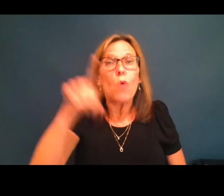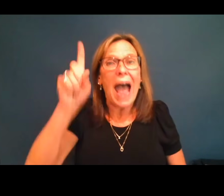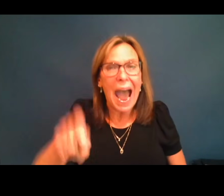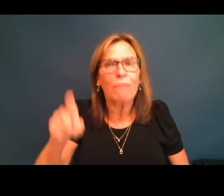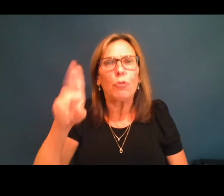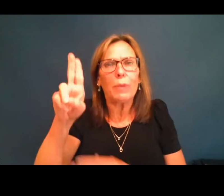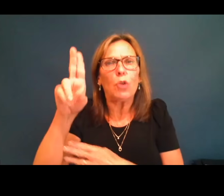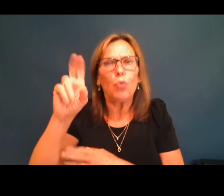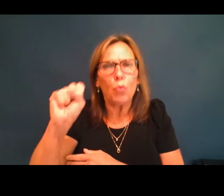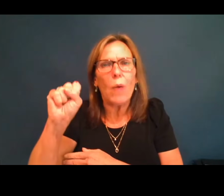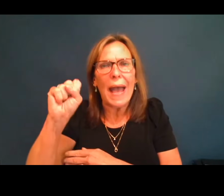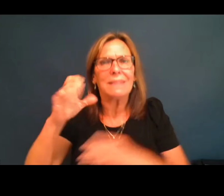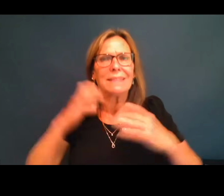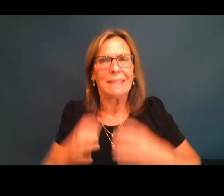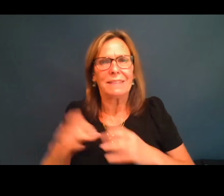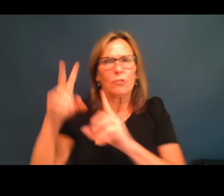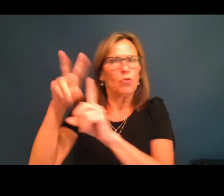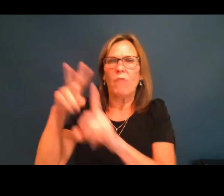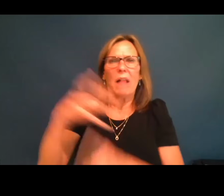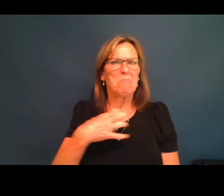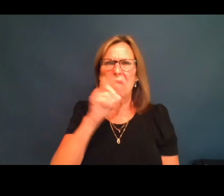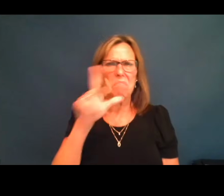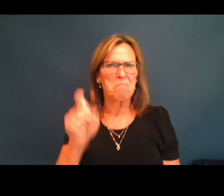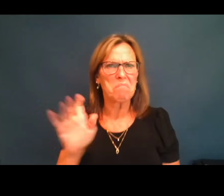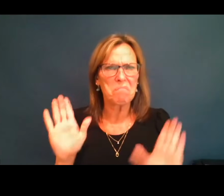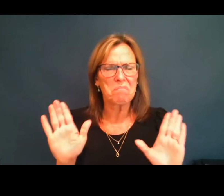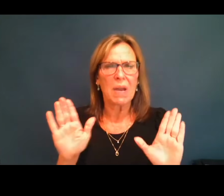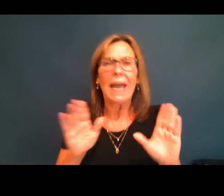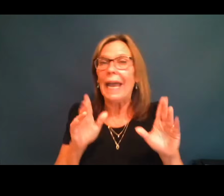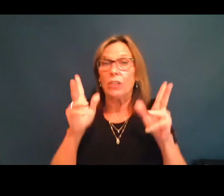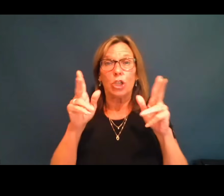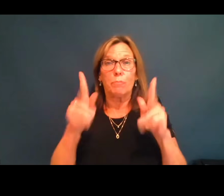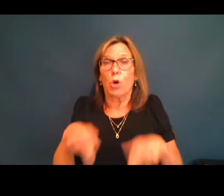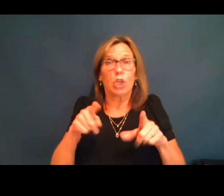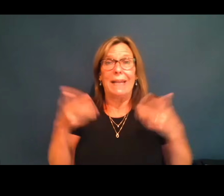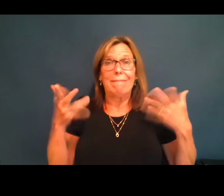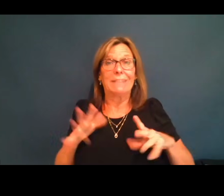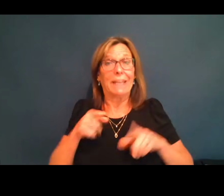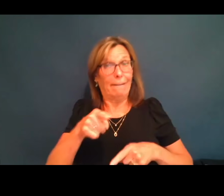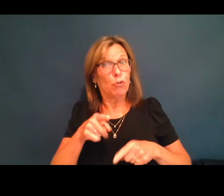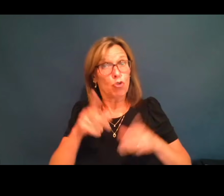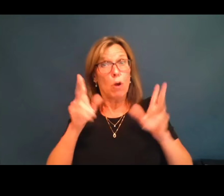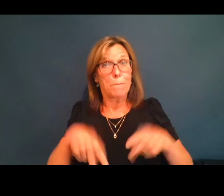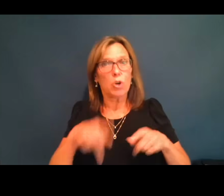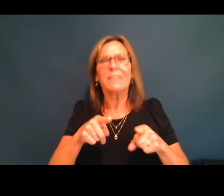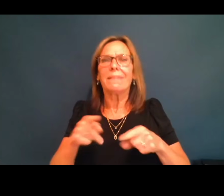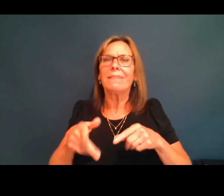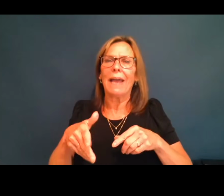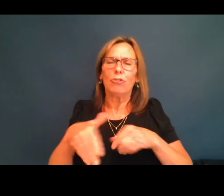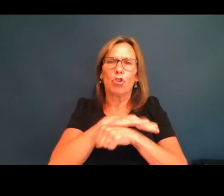covered regardless of your immigration status,